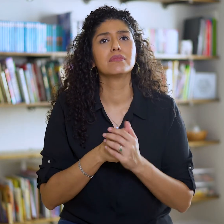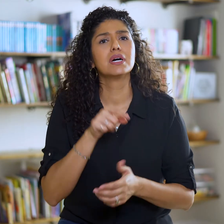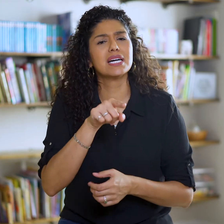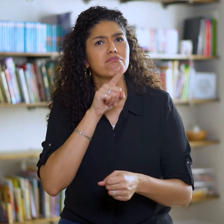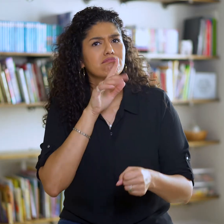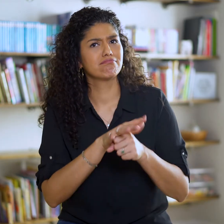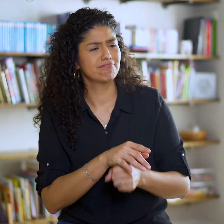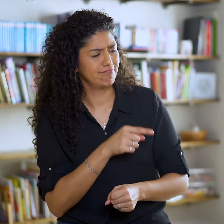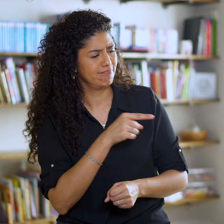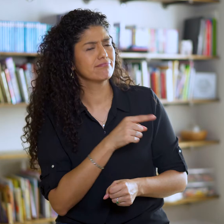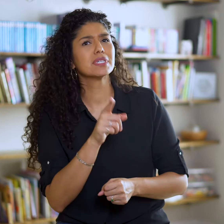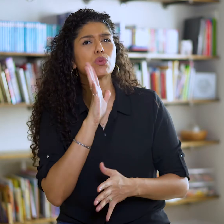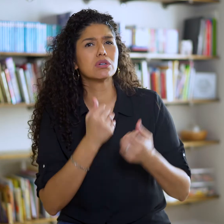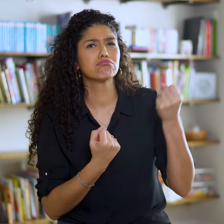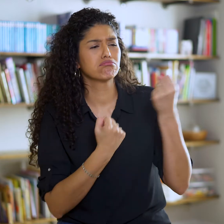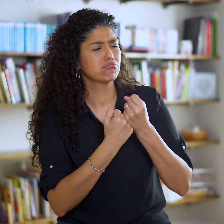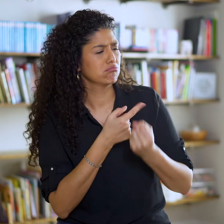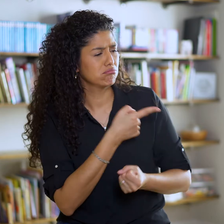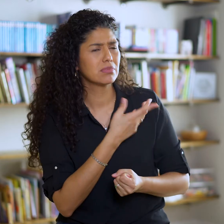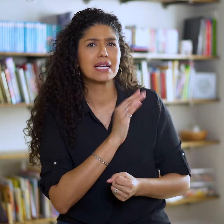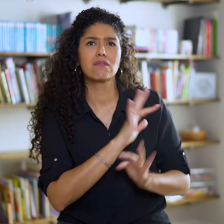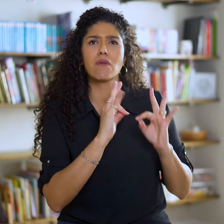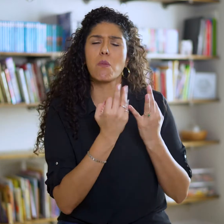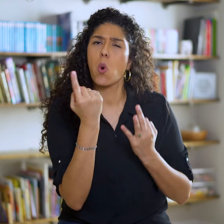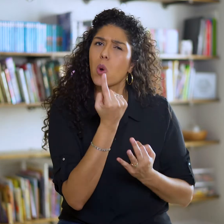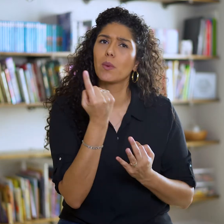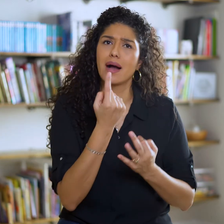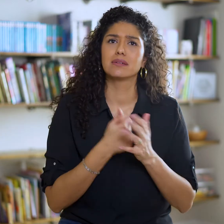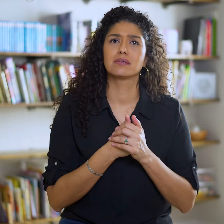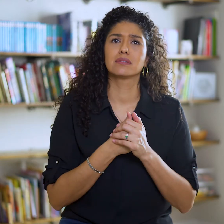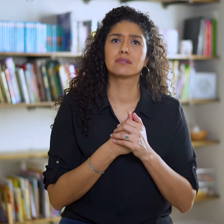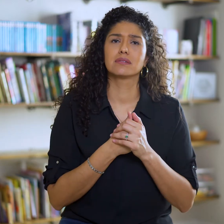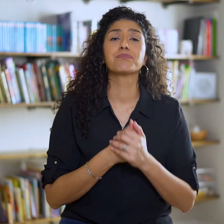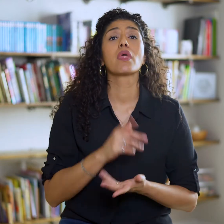David promises Jon he’ll show favor to him and his family regardless.